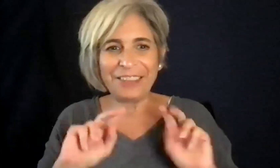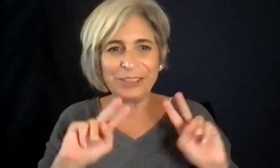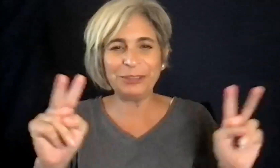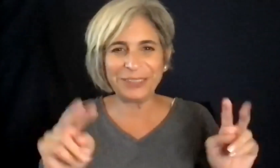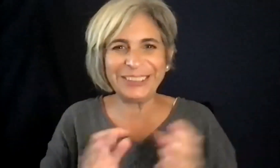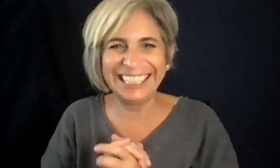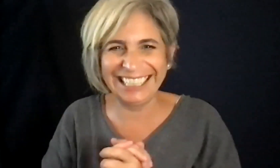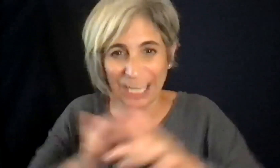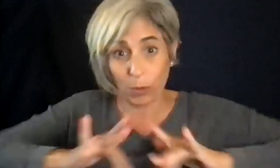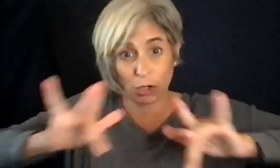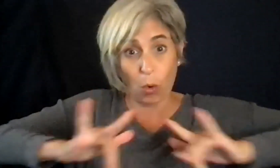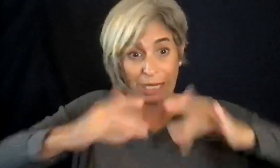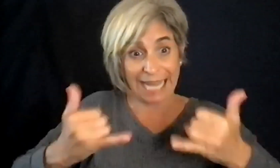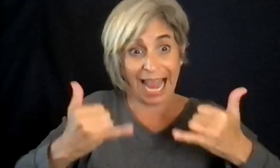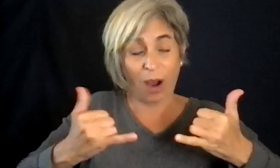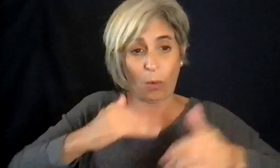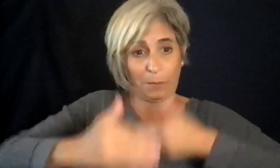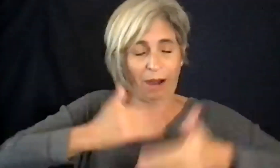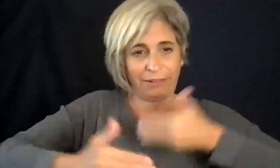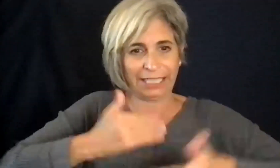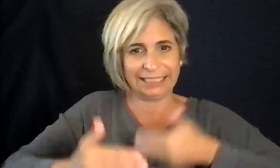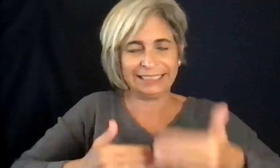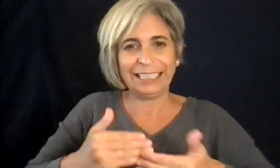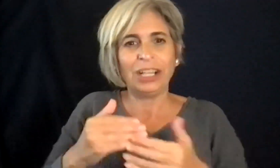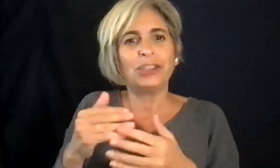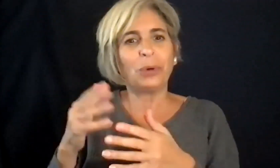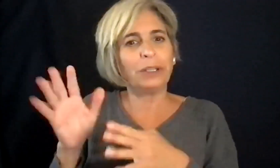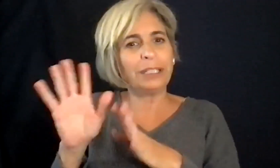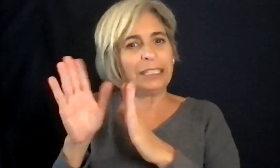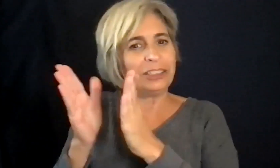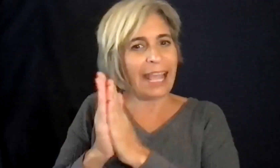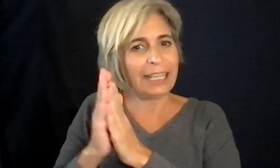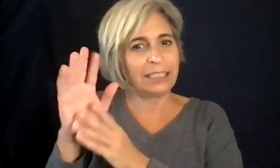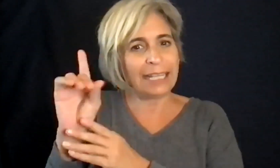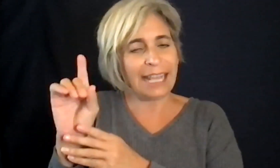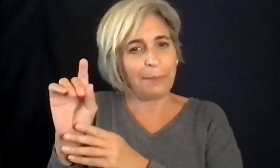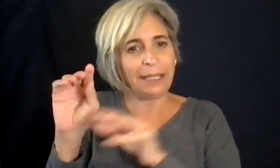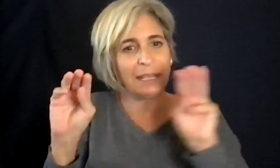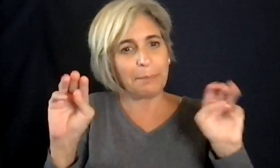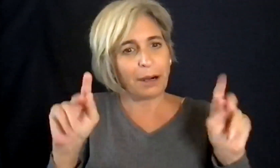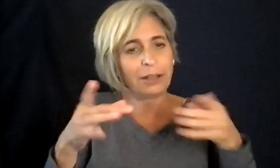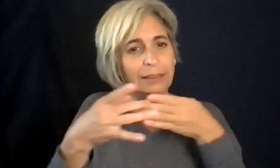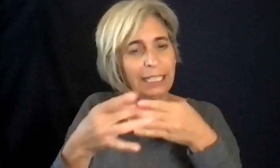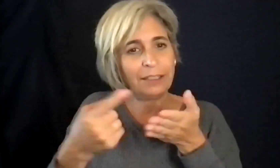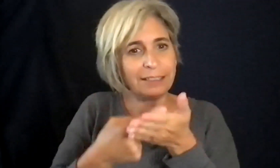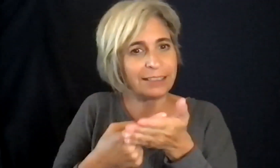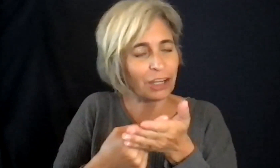So, we're going to just ask that Debbie and Mark lead this discussion.